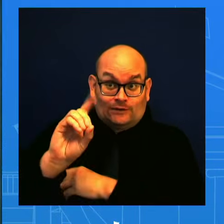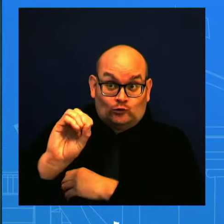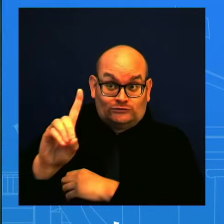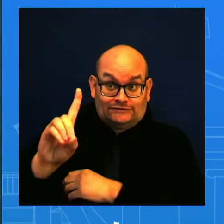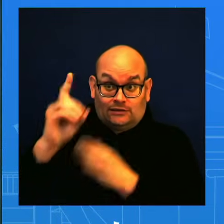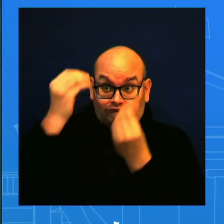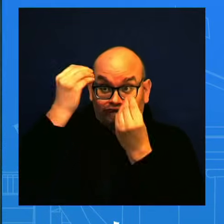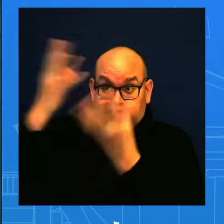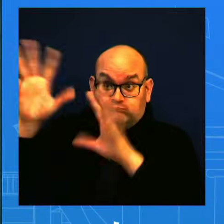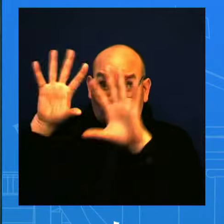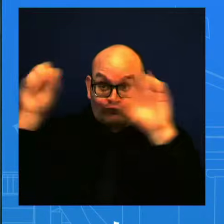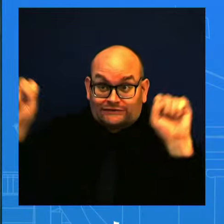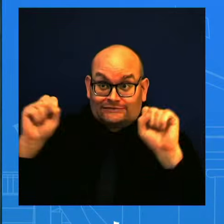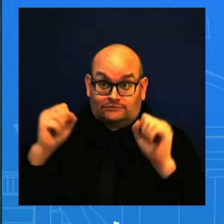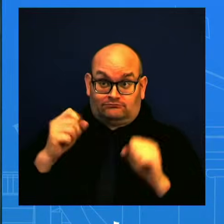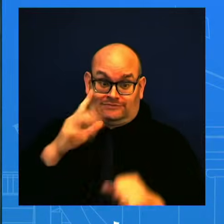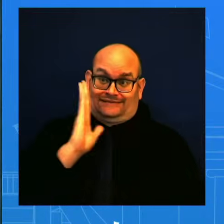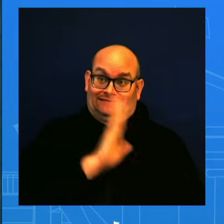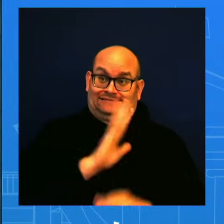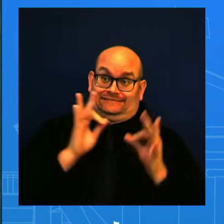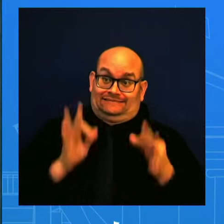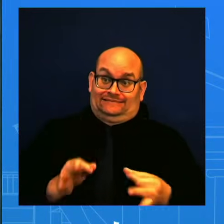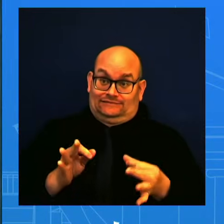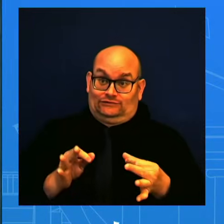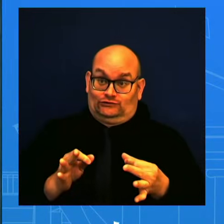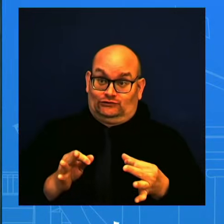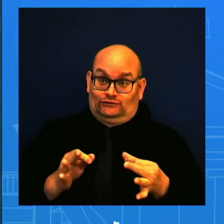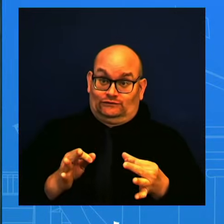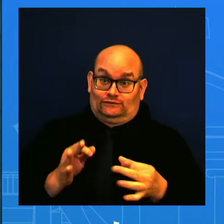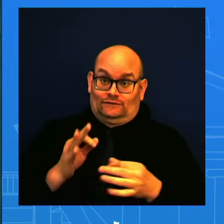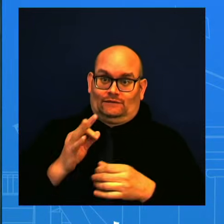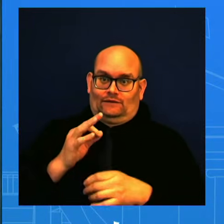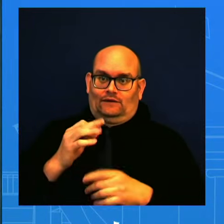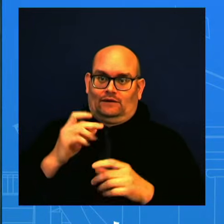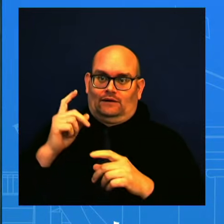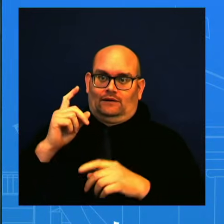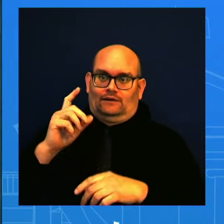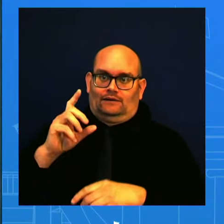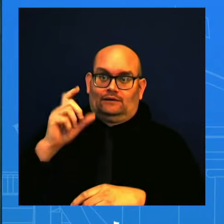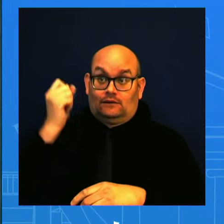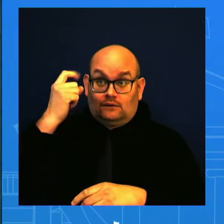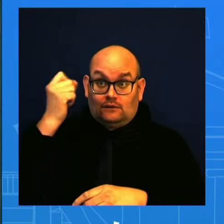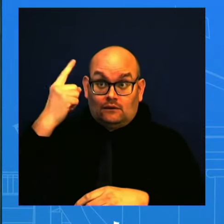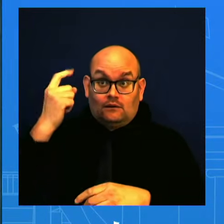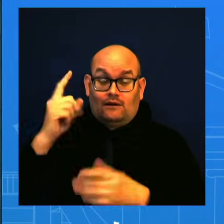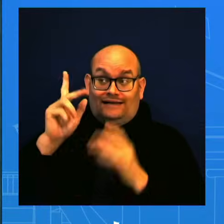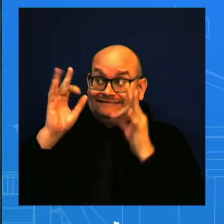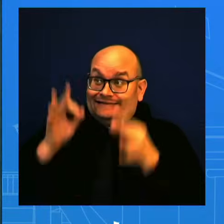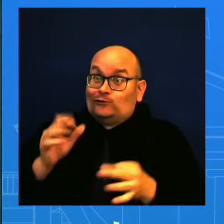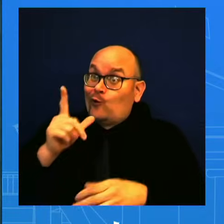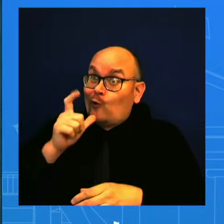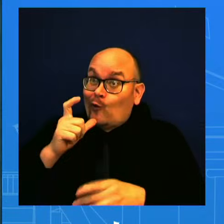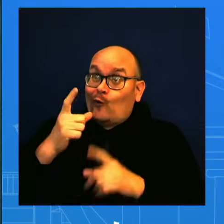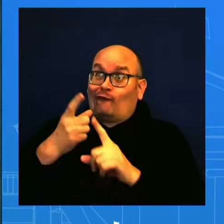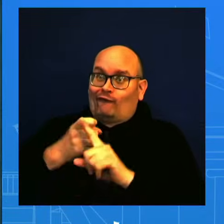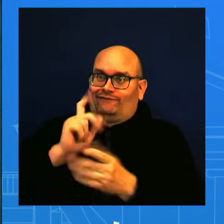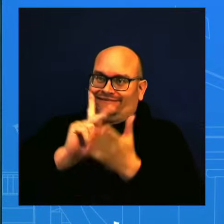that is something, obviously, FEMA is committed to -- and relocate survivors from hotel. It's a long -- this is a long-term process.